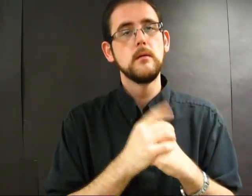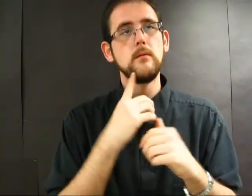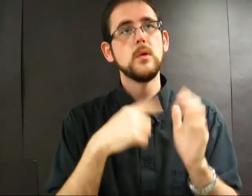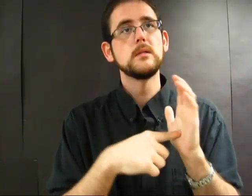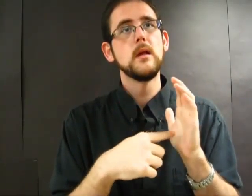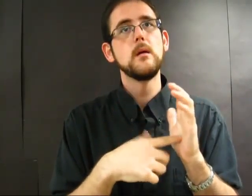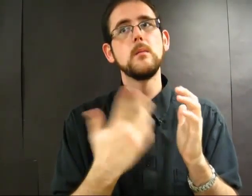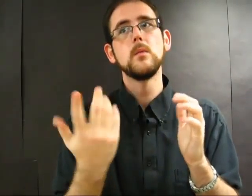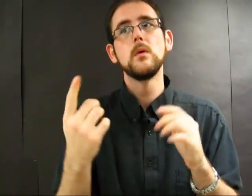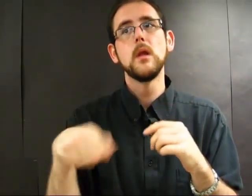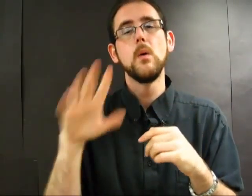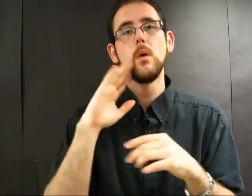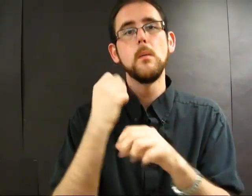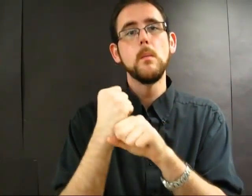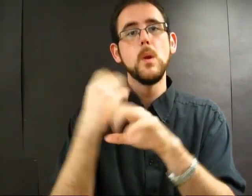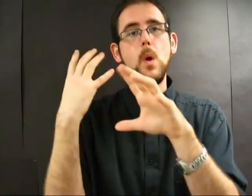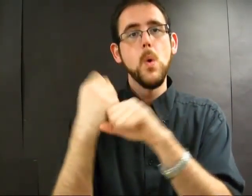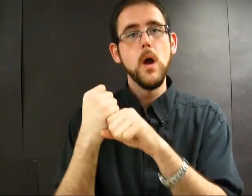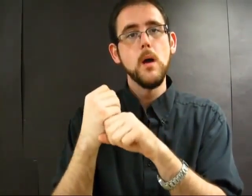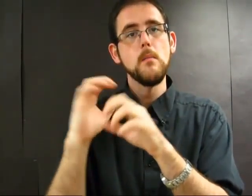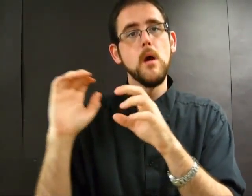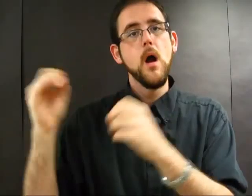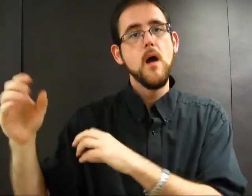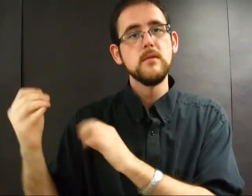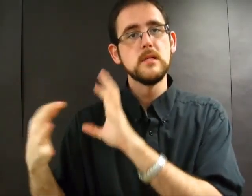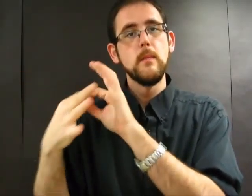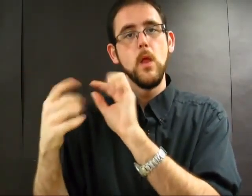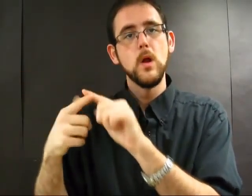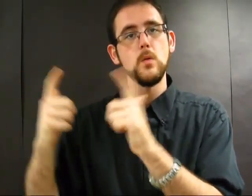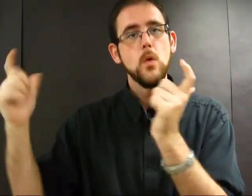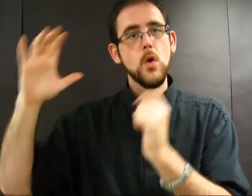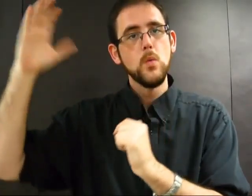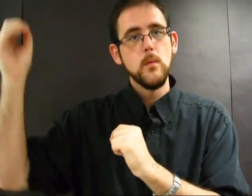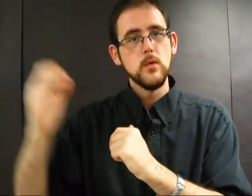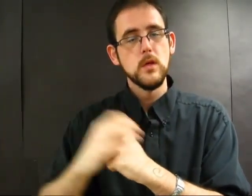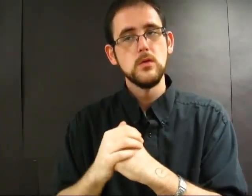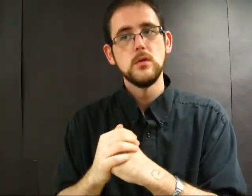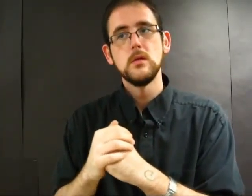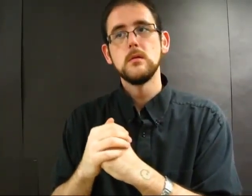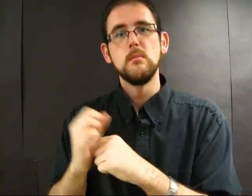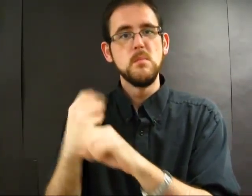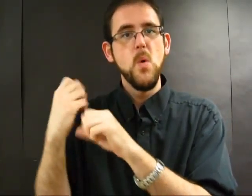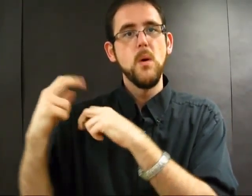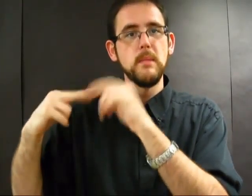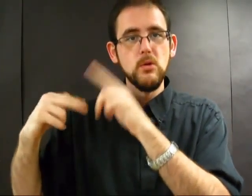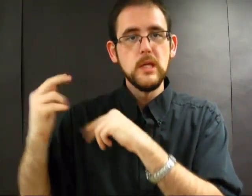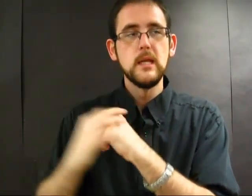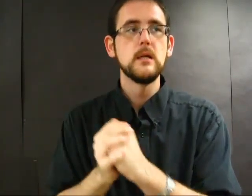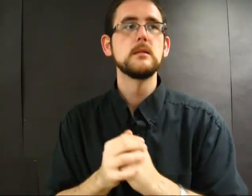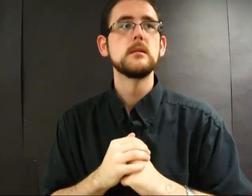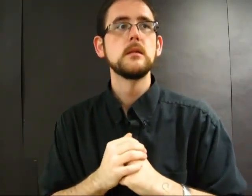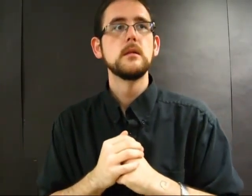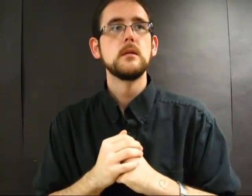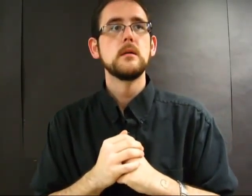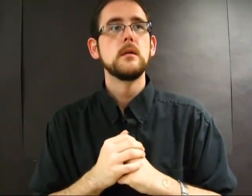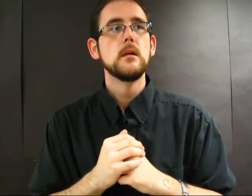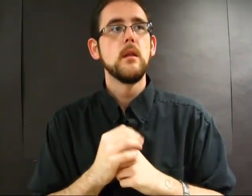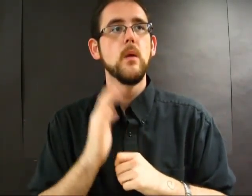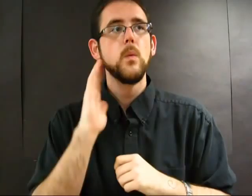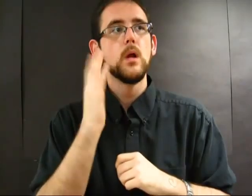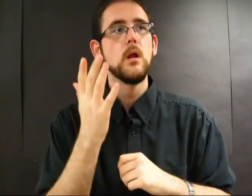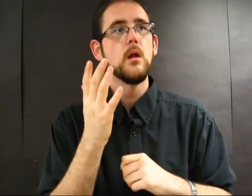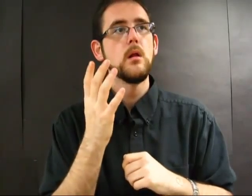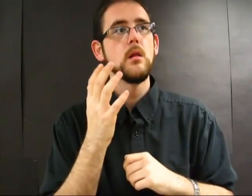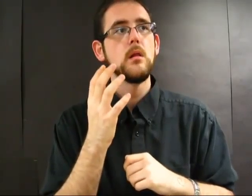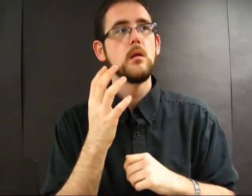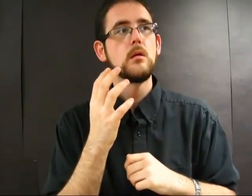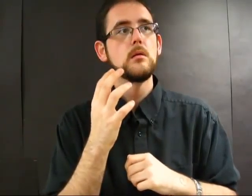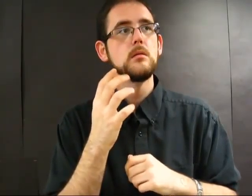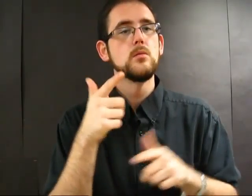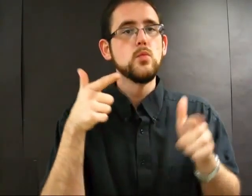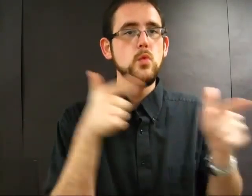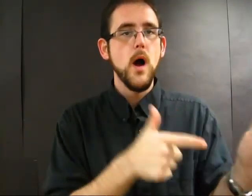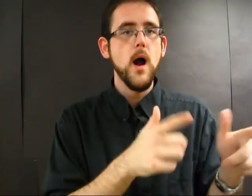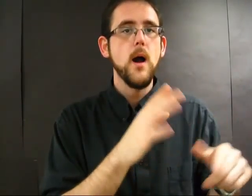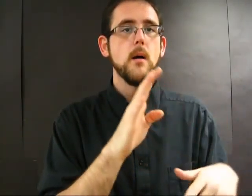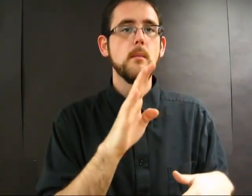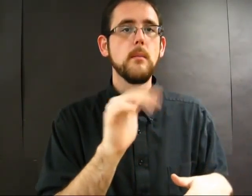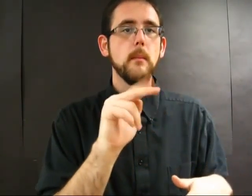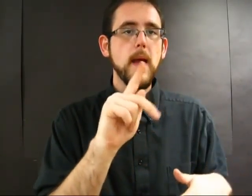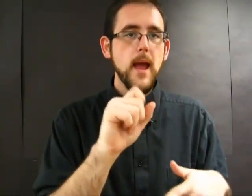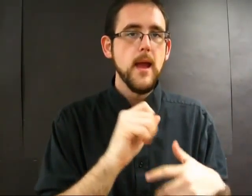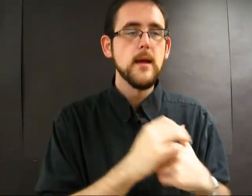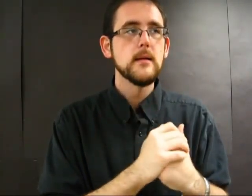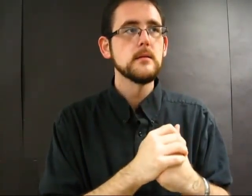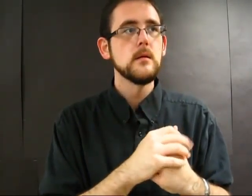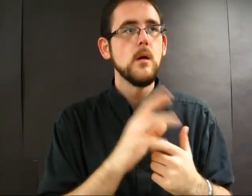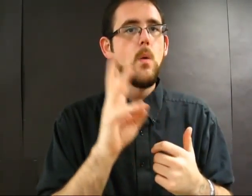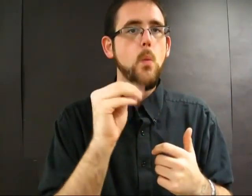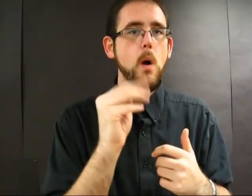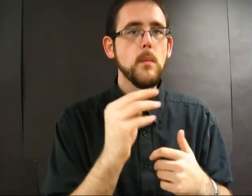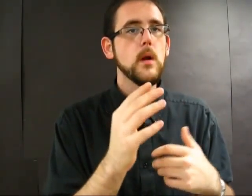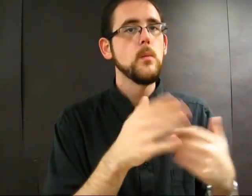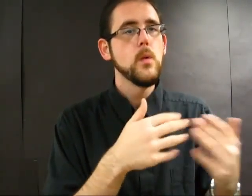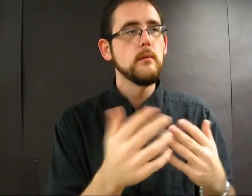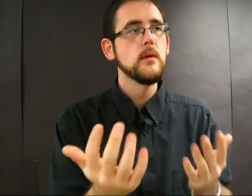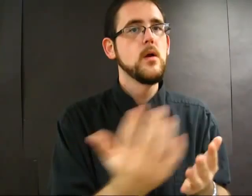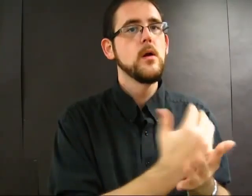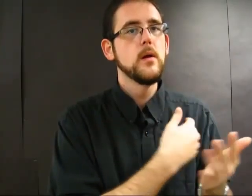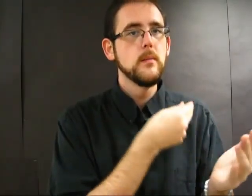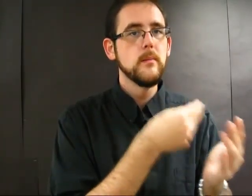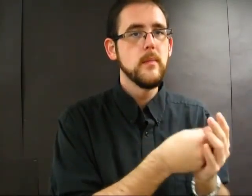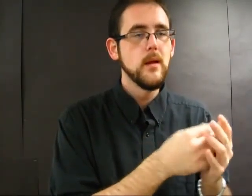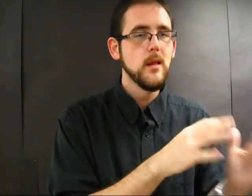They blow up offices and buildings and rob banks and Wal-Marts to get money for